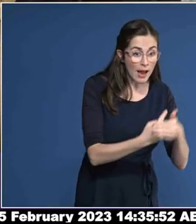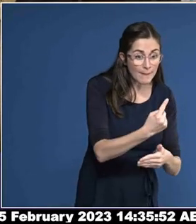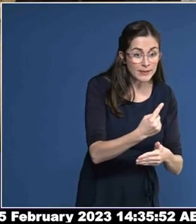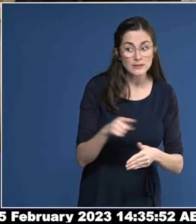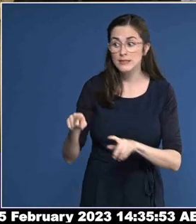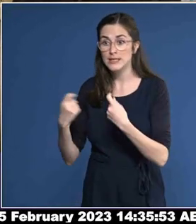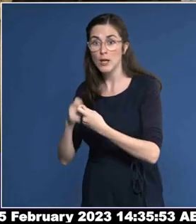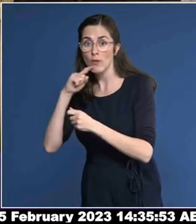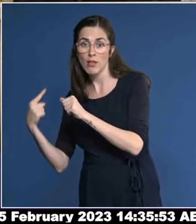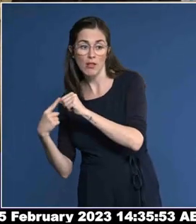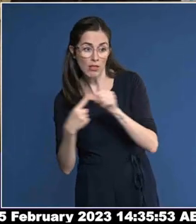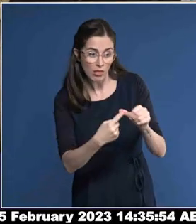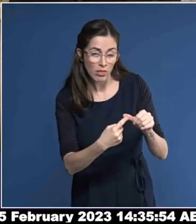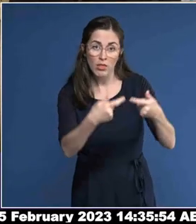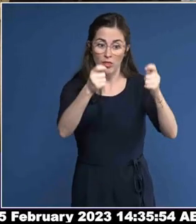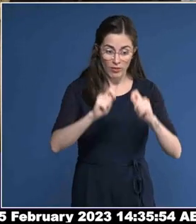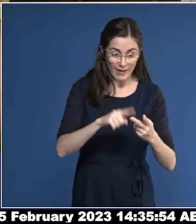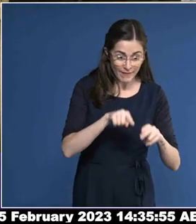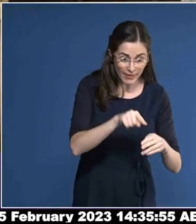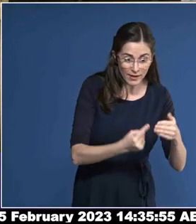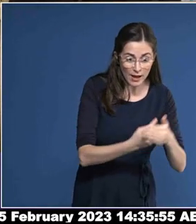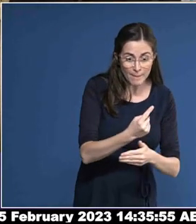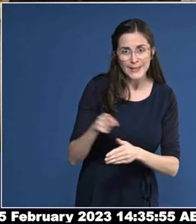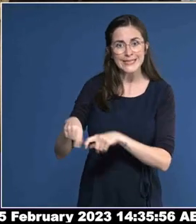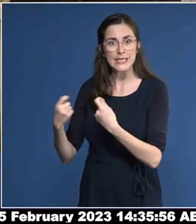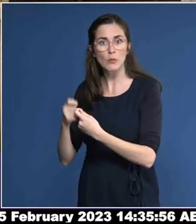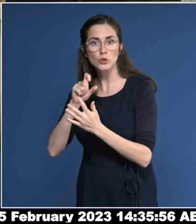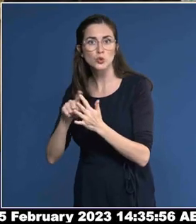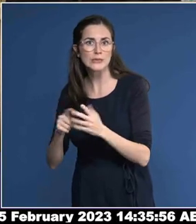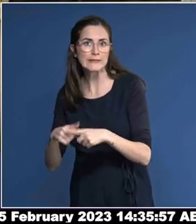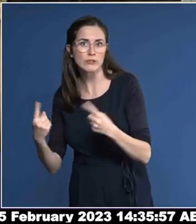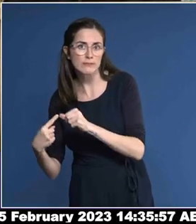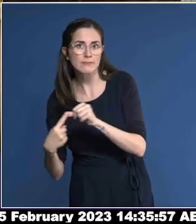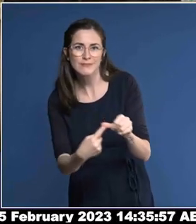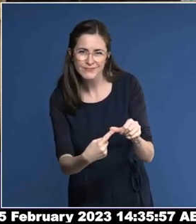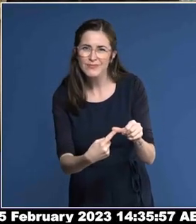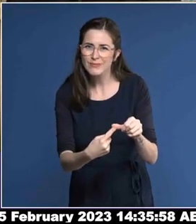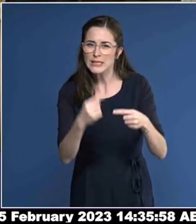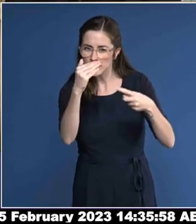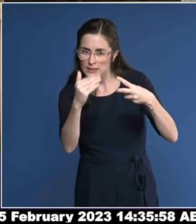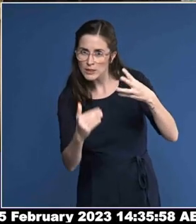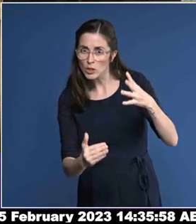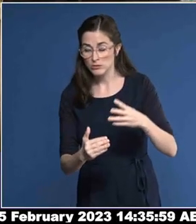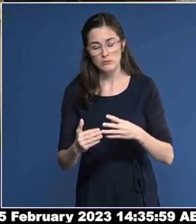So culture is a - you need to keep a constant barometer on culture, not across